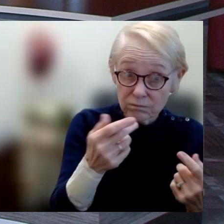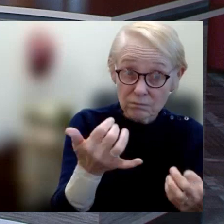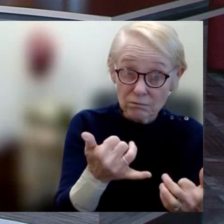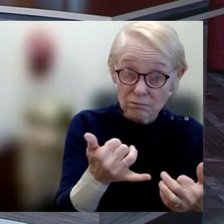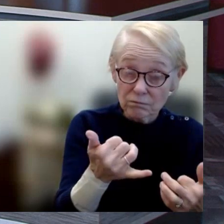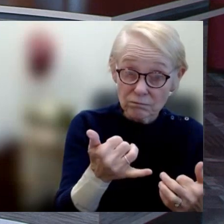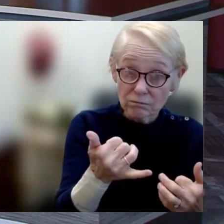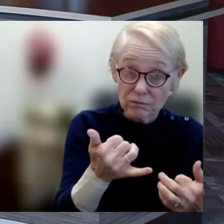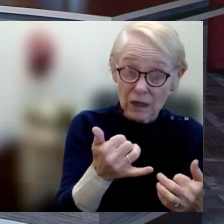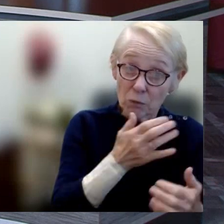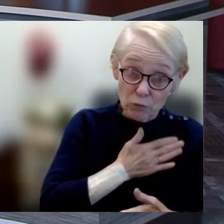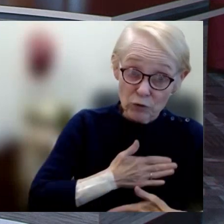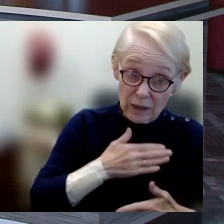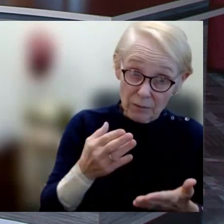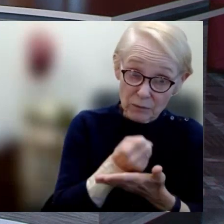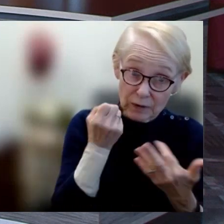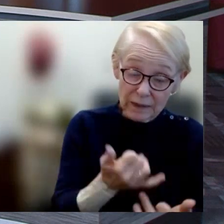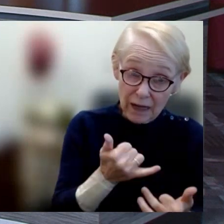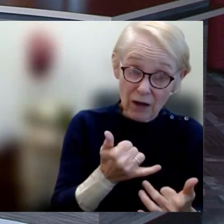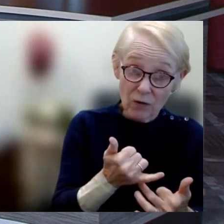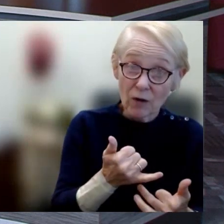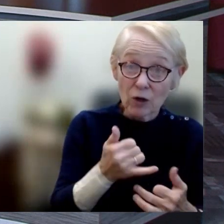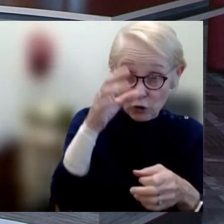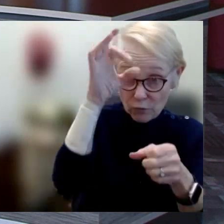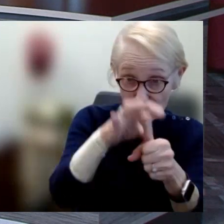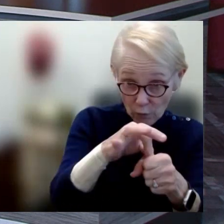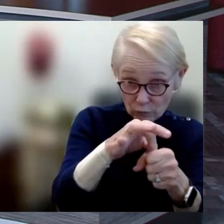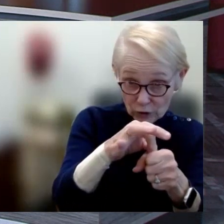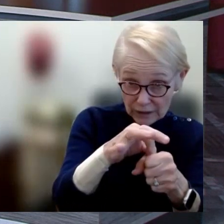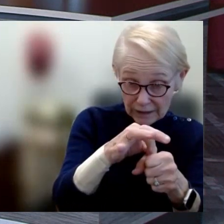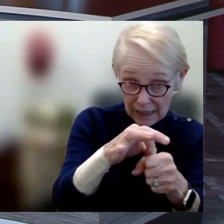know the opportunity to have my voice heard when I cast my ballot each each time there's an election